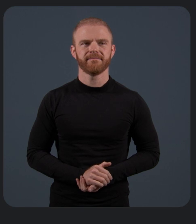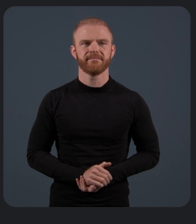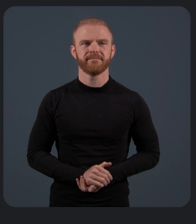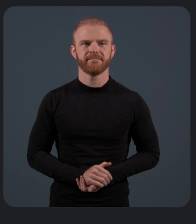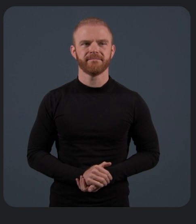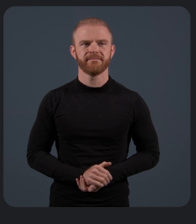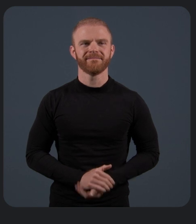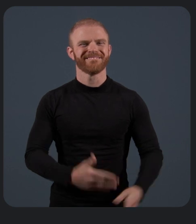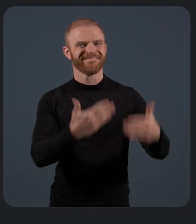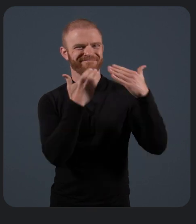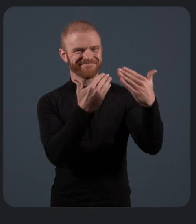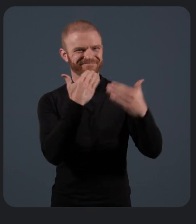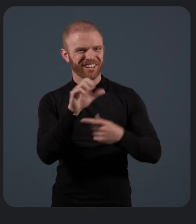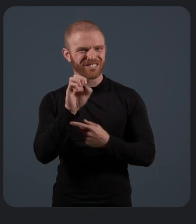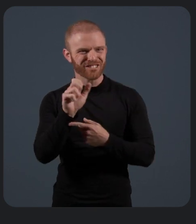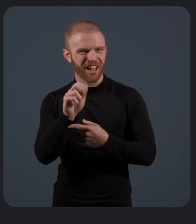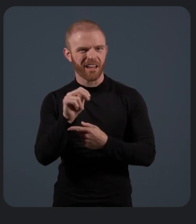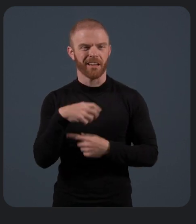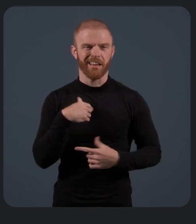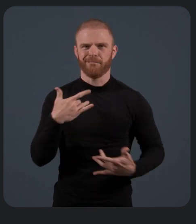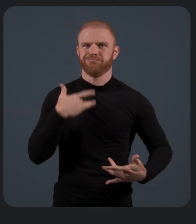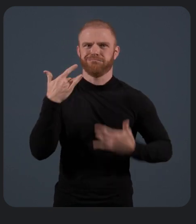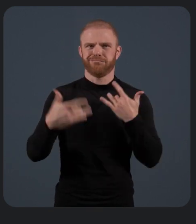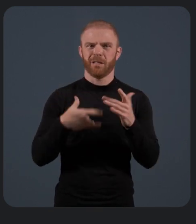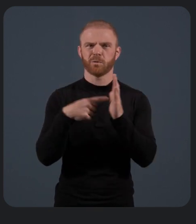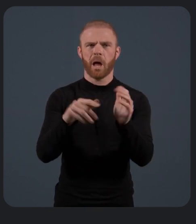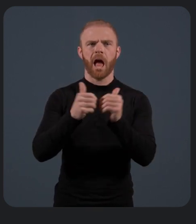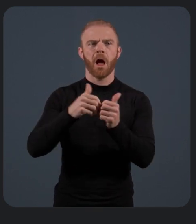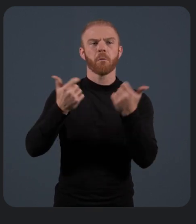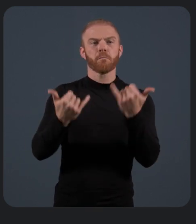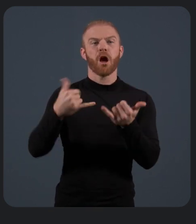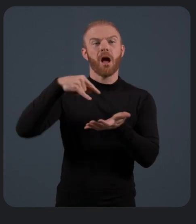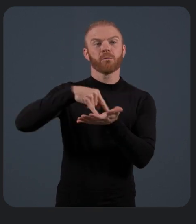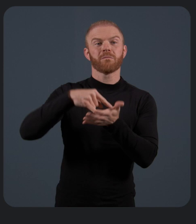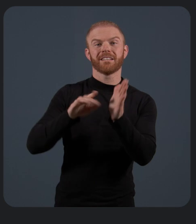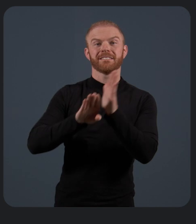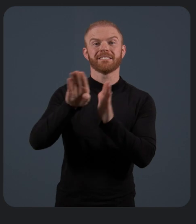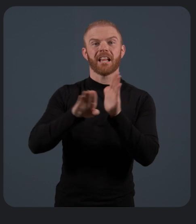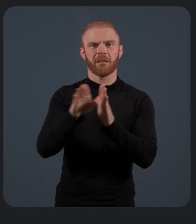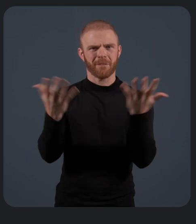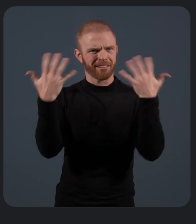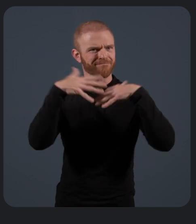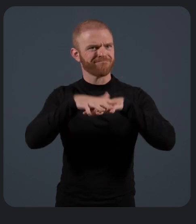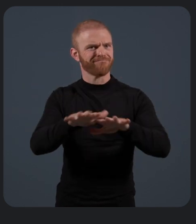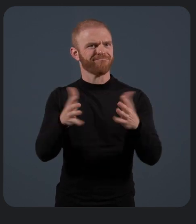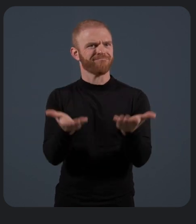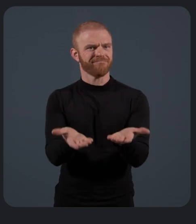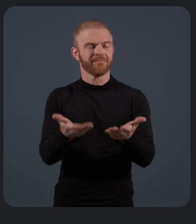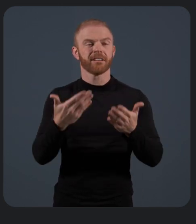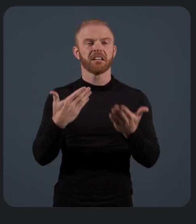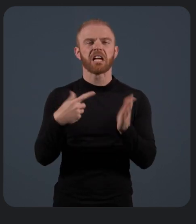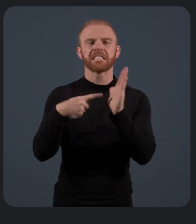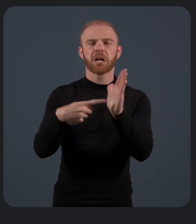Thanks, Sean. I'm really excited to show you how modern Android development comes together. Here's a demo of some of the updates